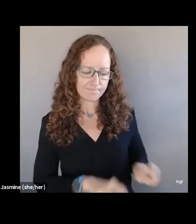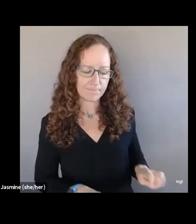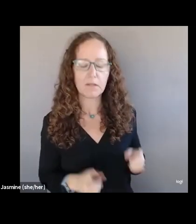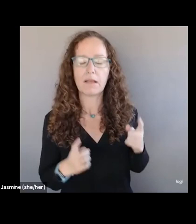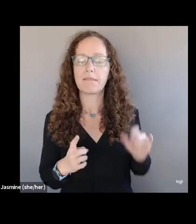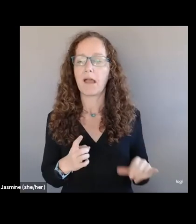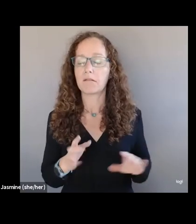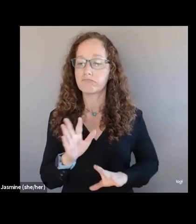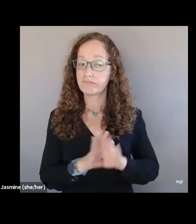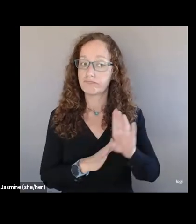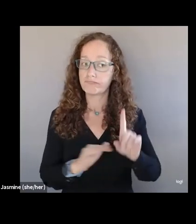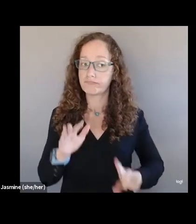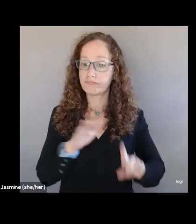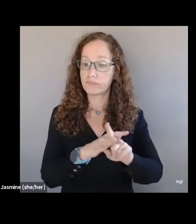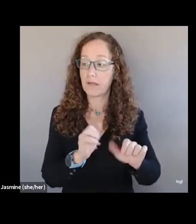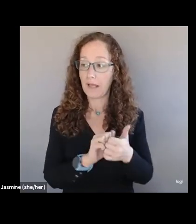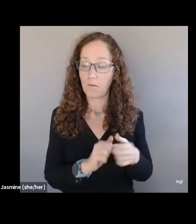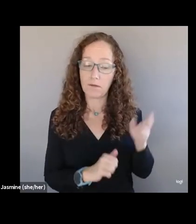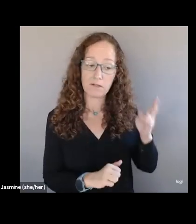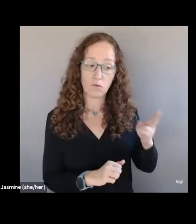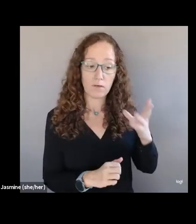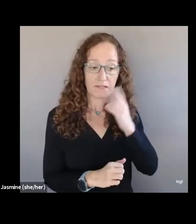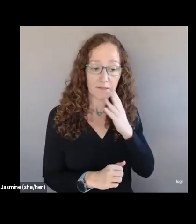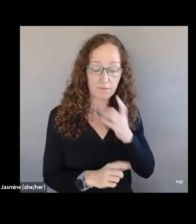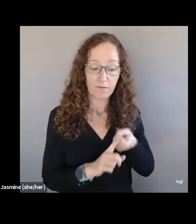of the European peoples mediated intern through their